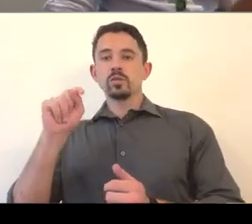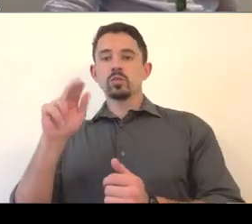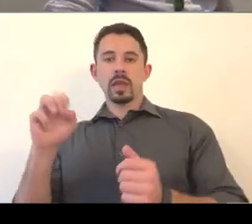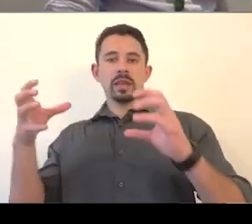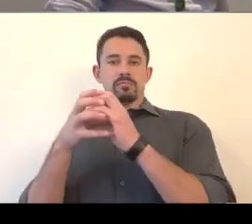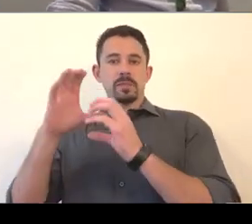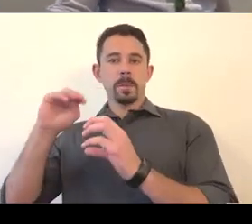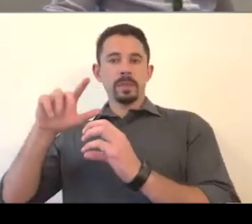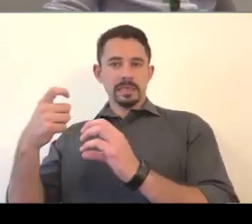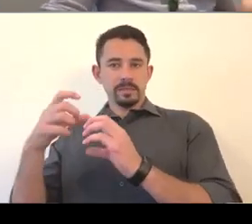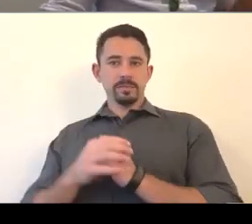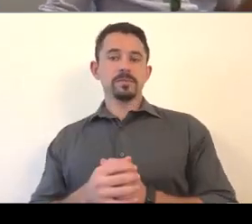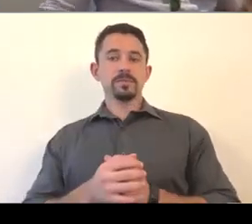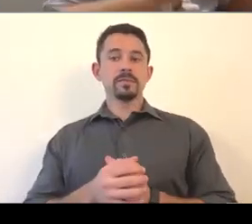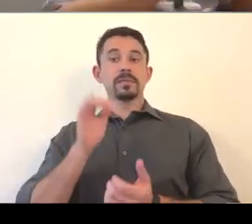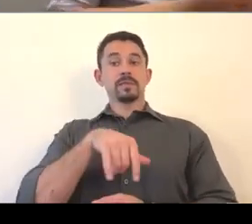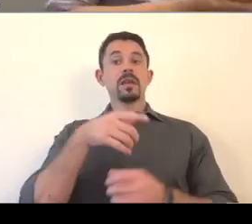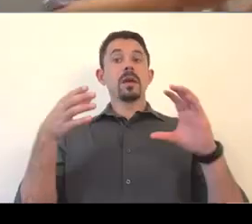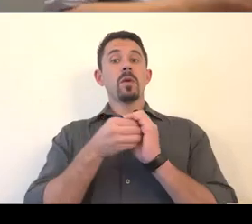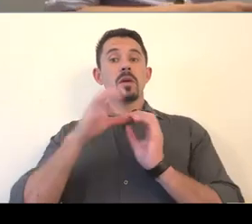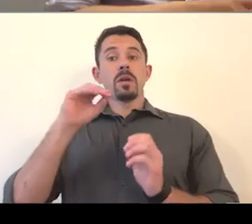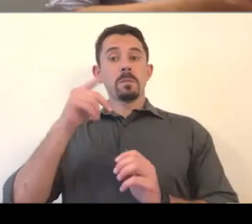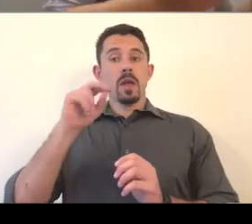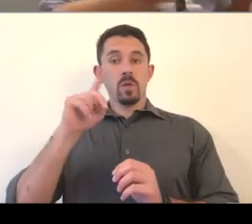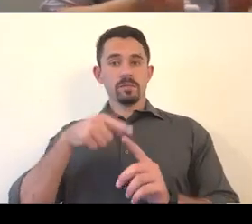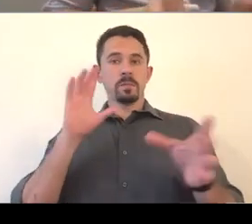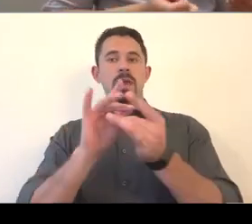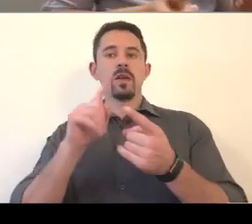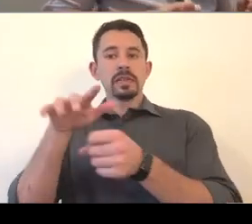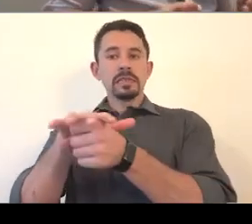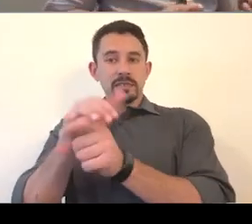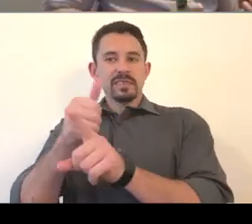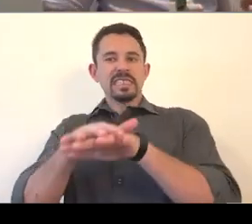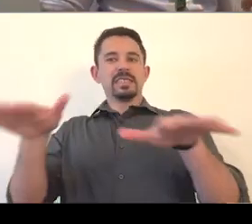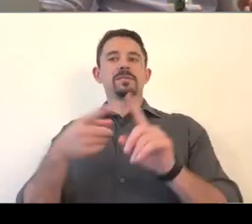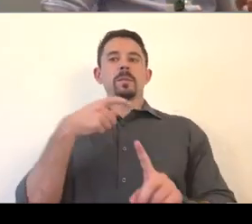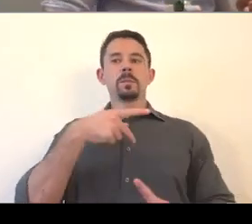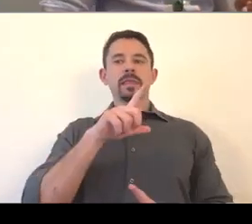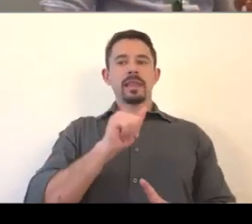the compound bounds to a site distinct from PelA's deacetylase active site.